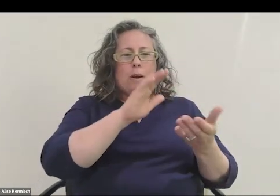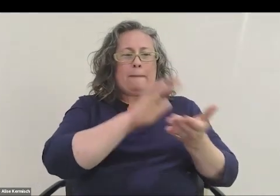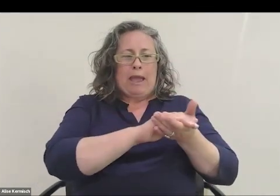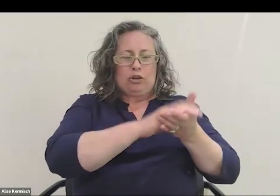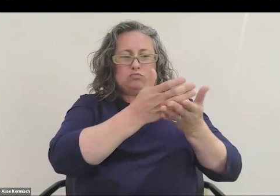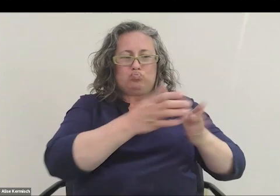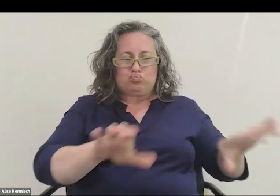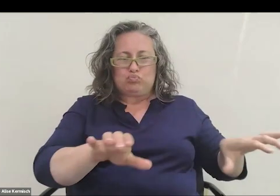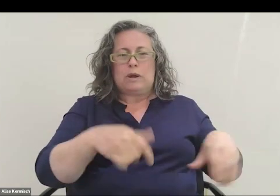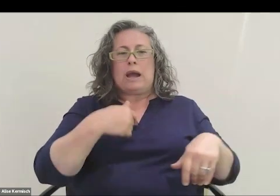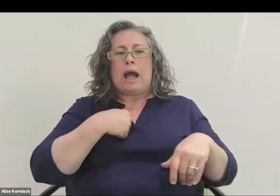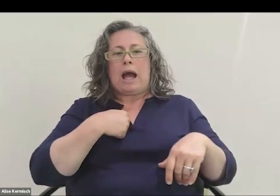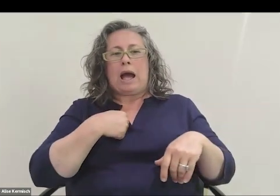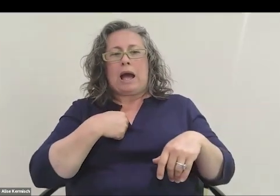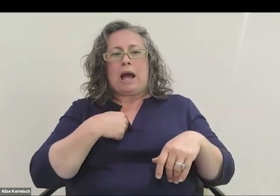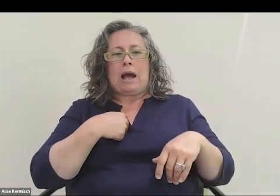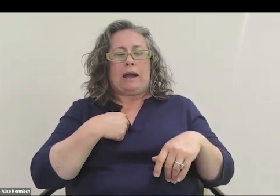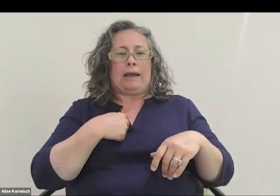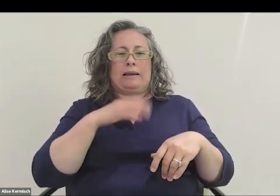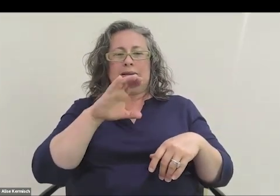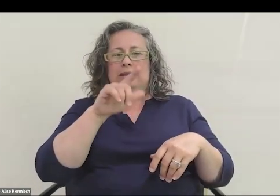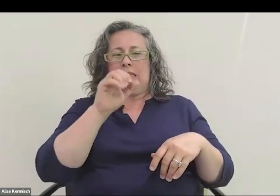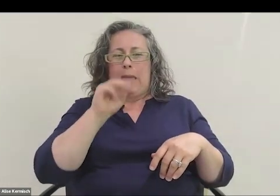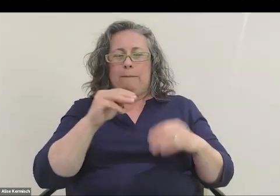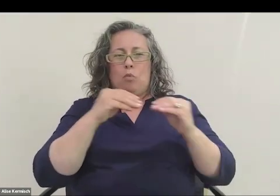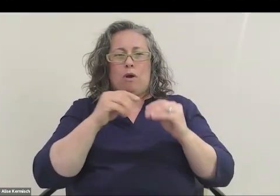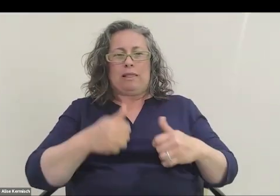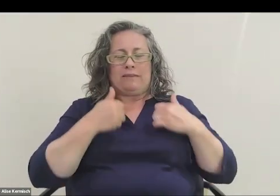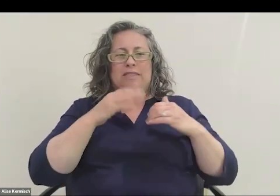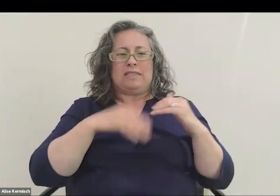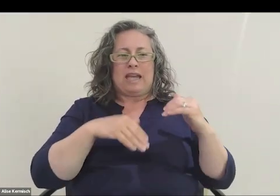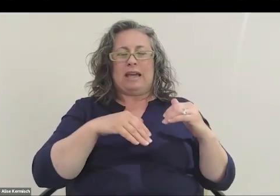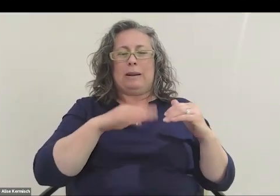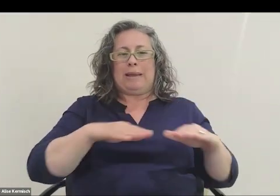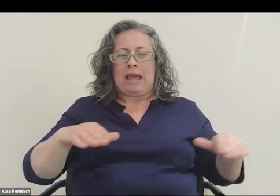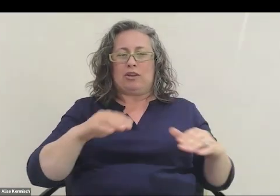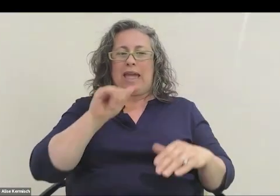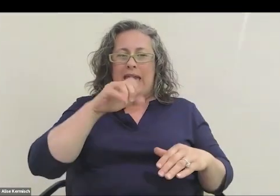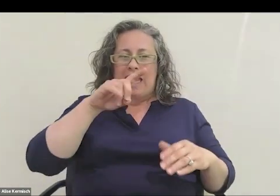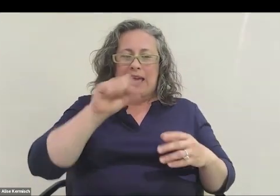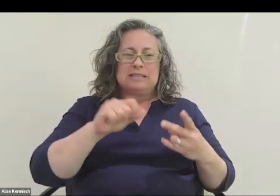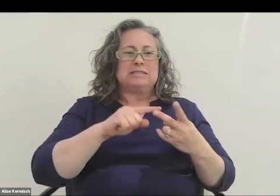I claim more lives than pediatric AIDS, cancer, and diabetes combined," as if those are relevant categories